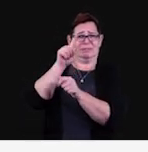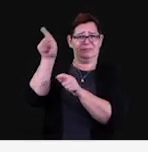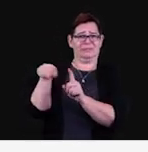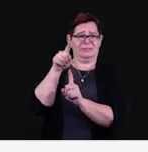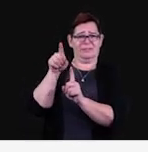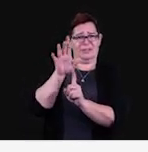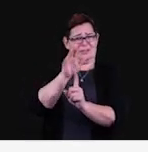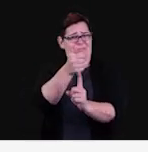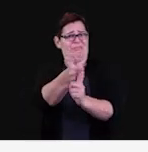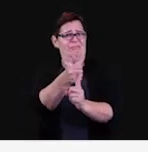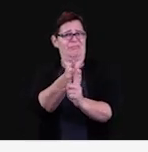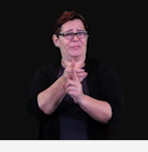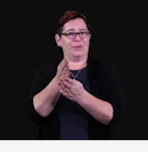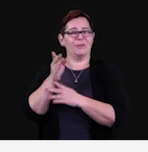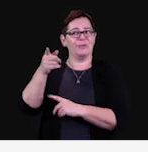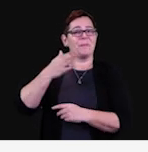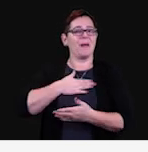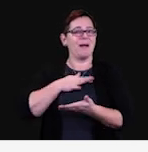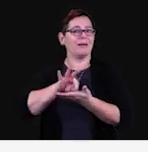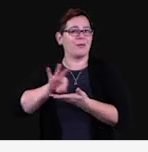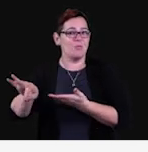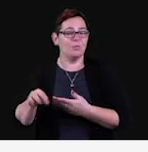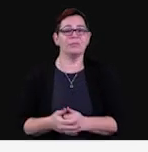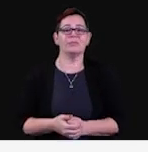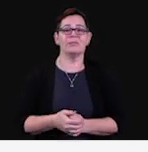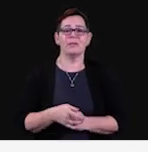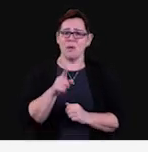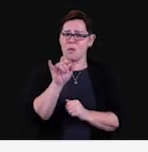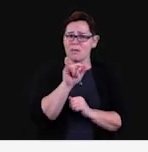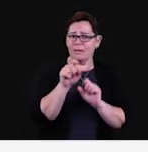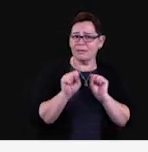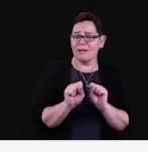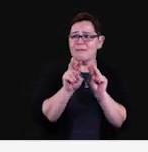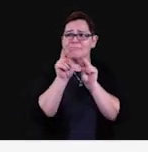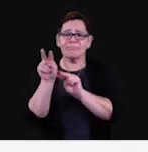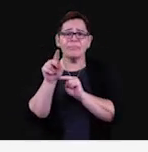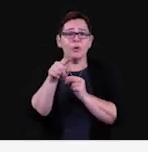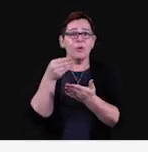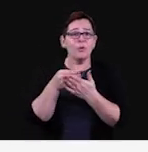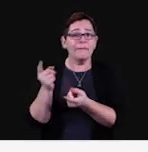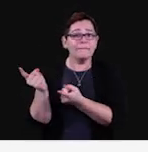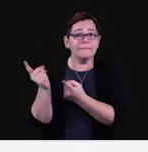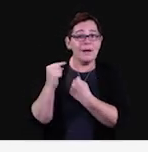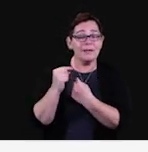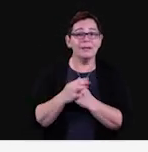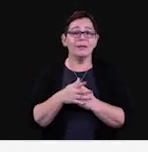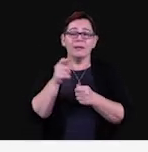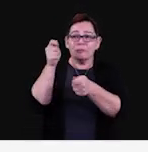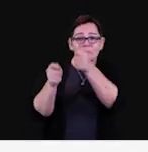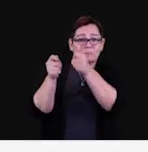Track your refund, view or change your return. View your mail online, such as your notice of assessment.